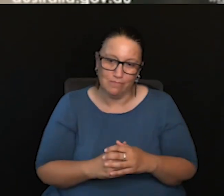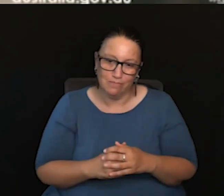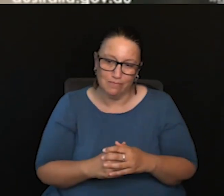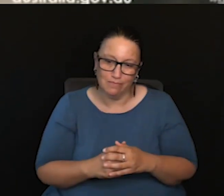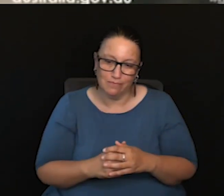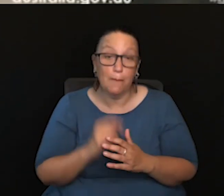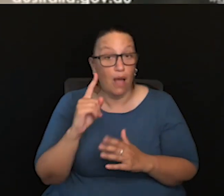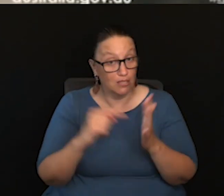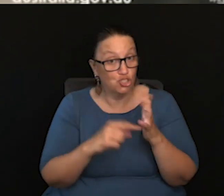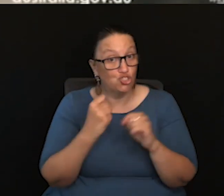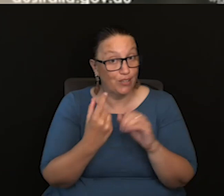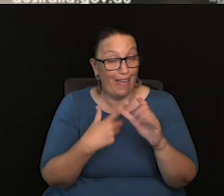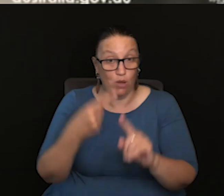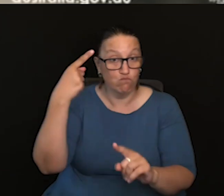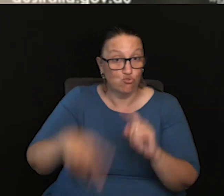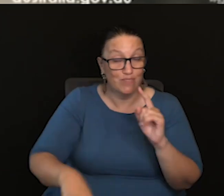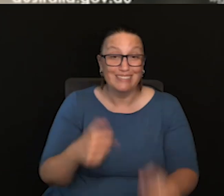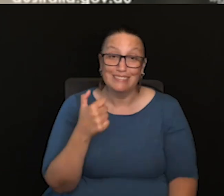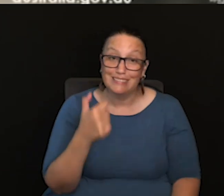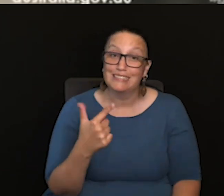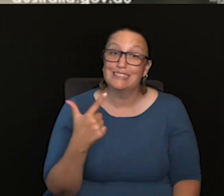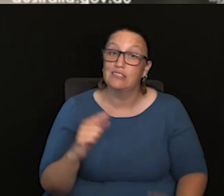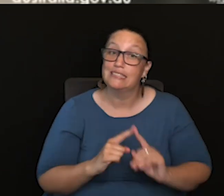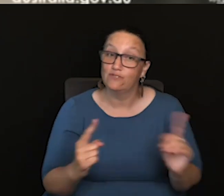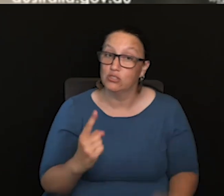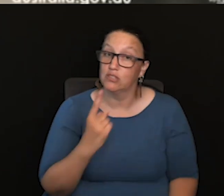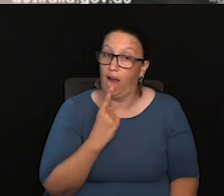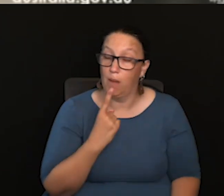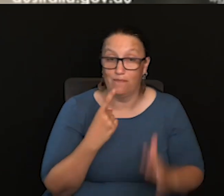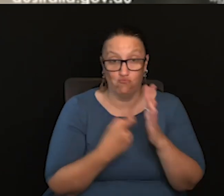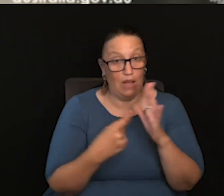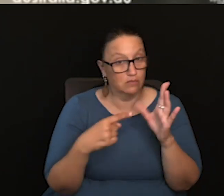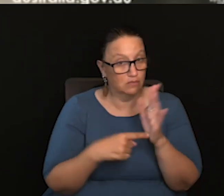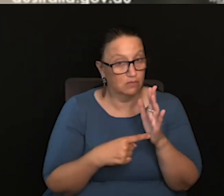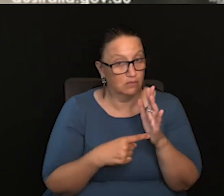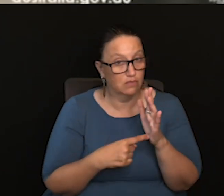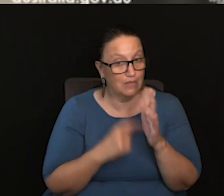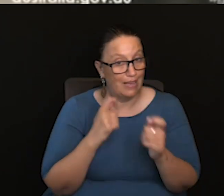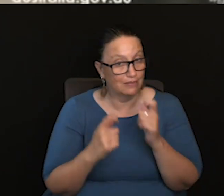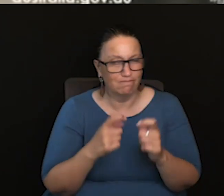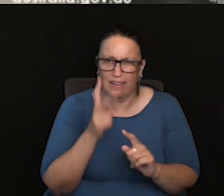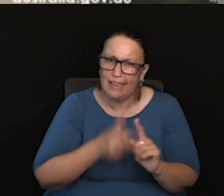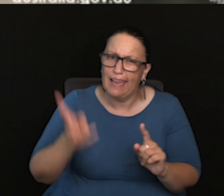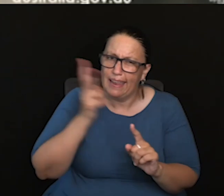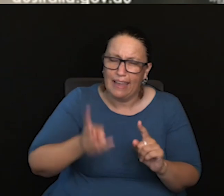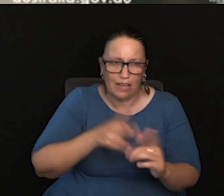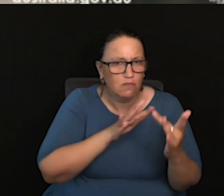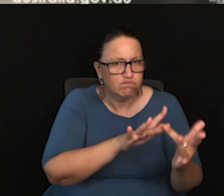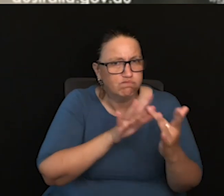in encouraging them to provide the full data and submission, which other companies have provided.